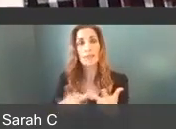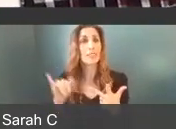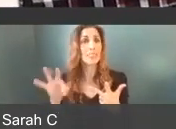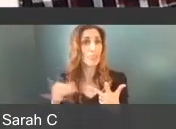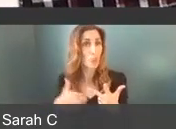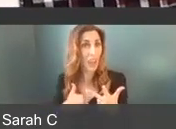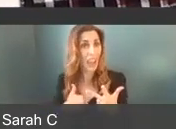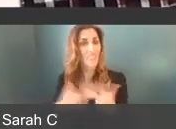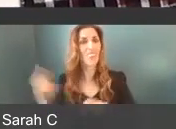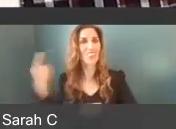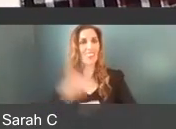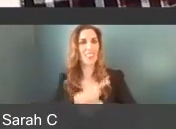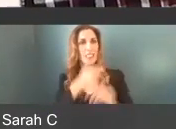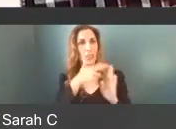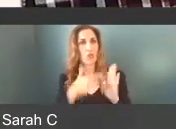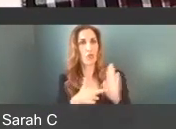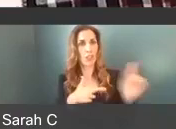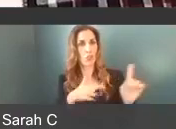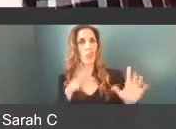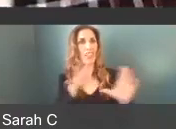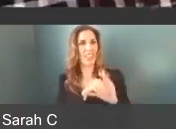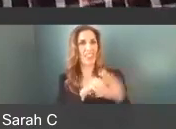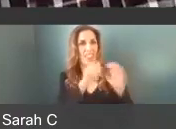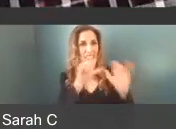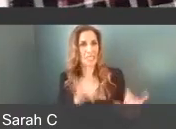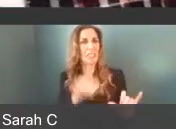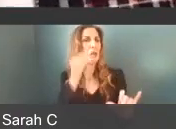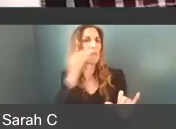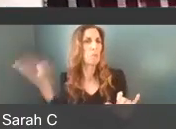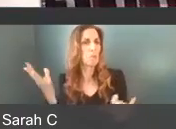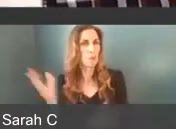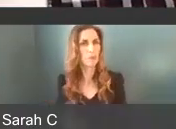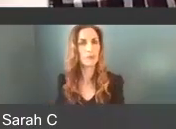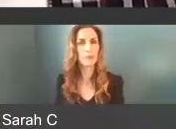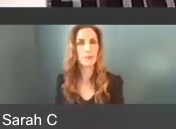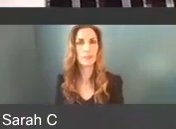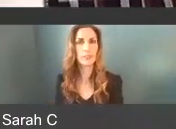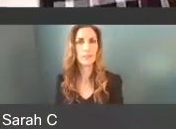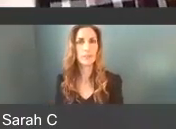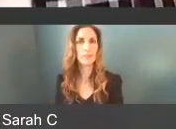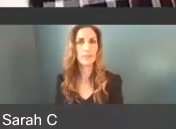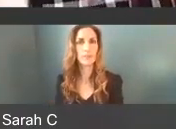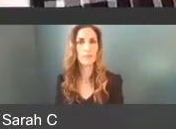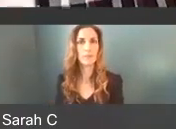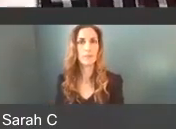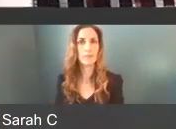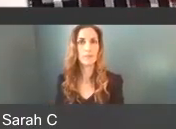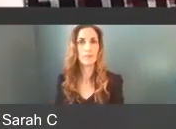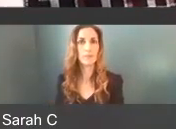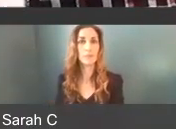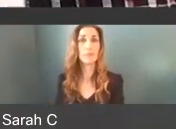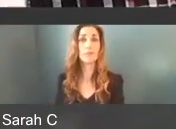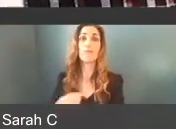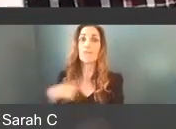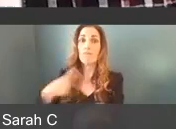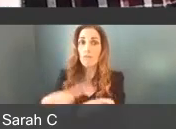pre-registered in our system. As I've discussed in many previous briefings, the accurate collection of